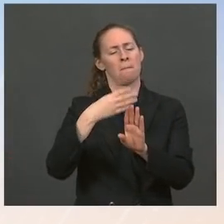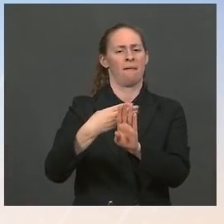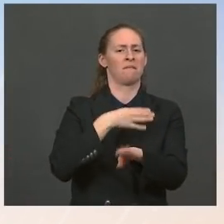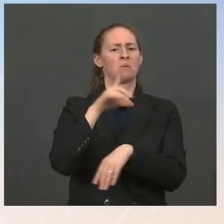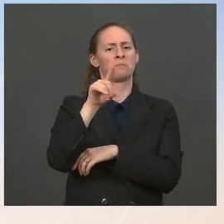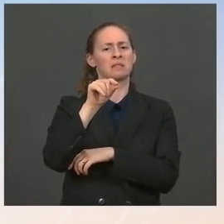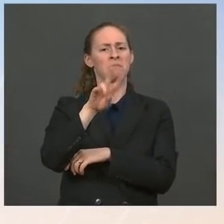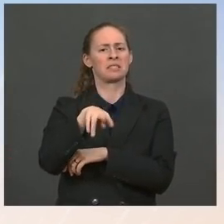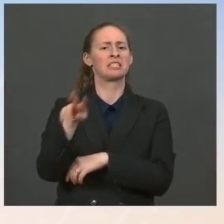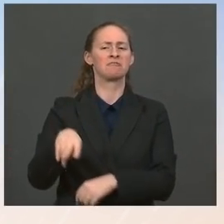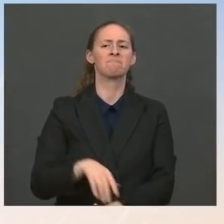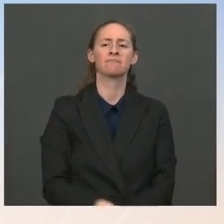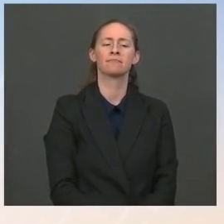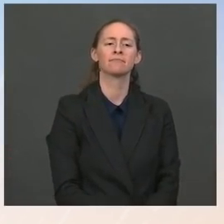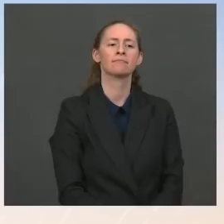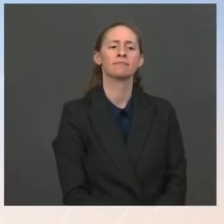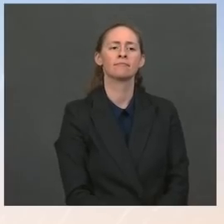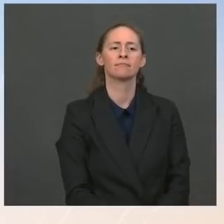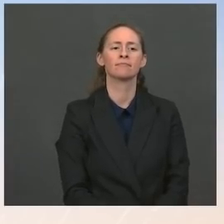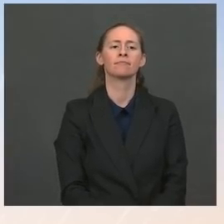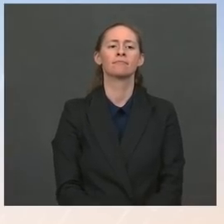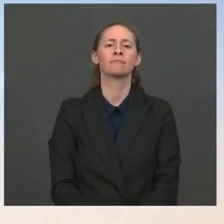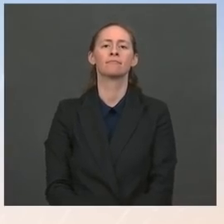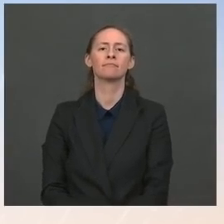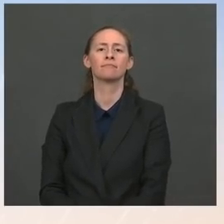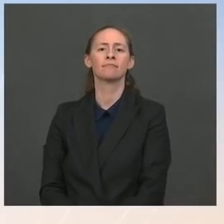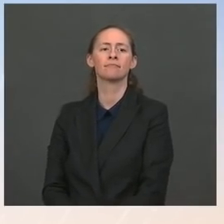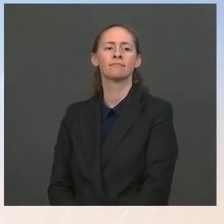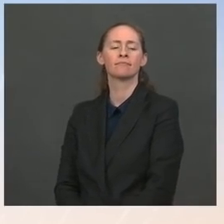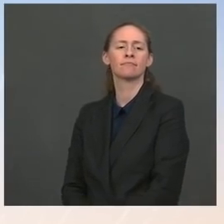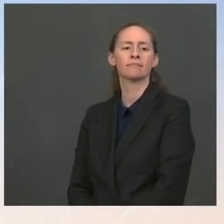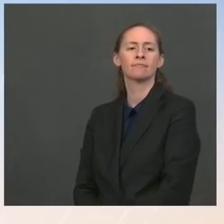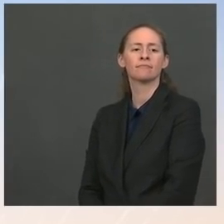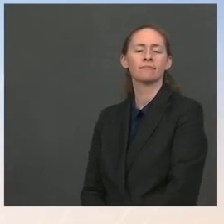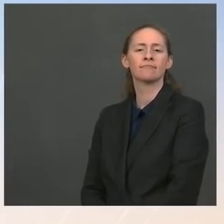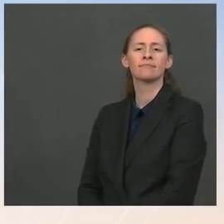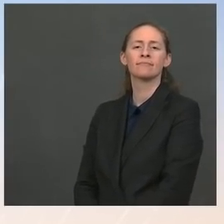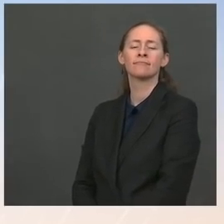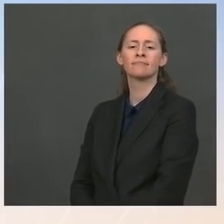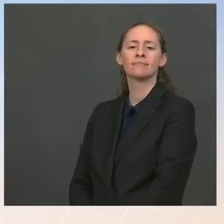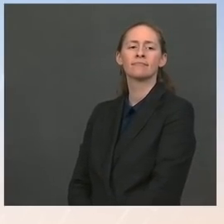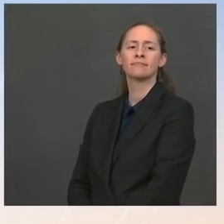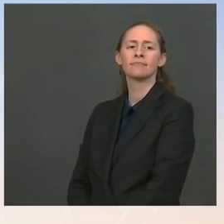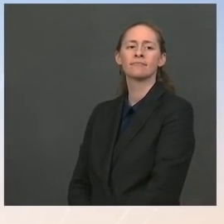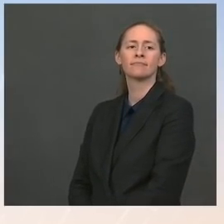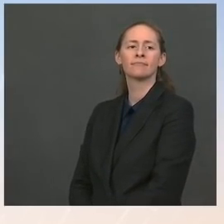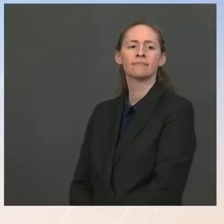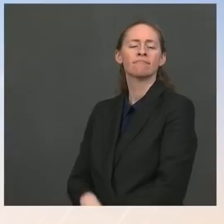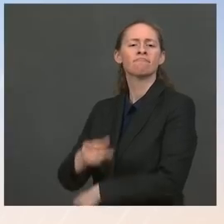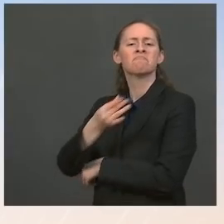The Press: A question on COVID. You mentioned that there are still, you know, an average of like almost 1,300 people a day --